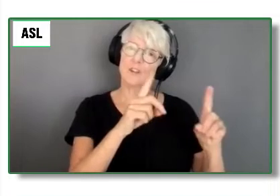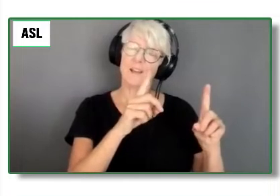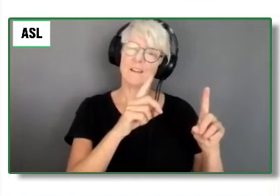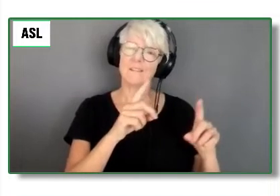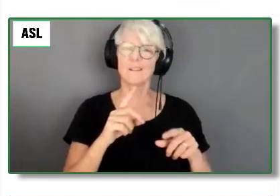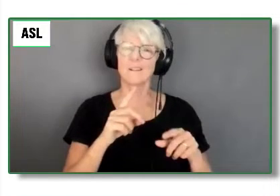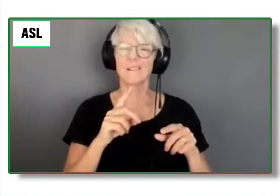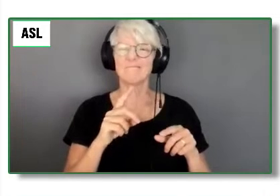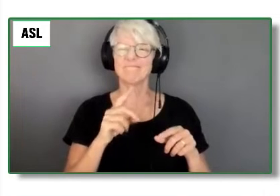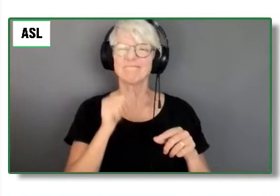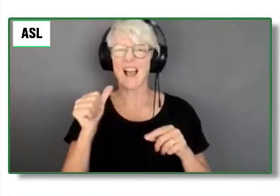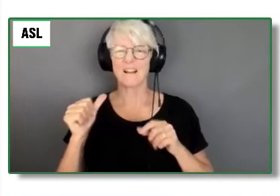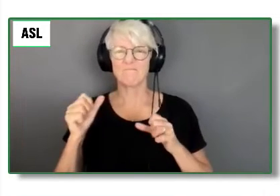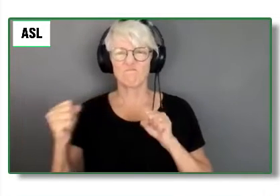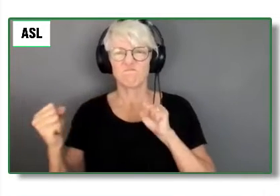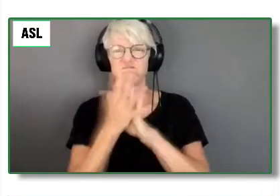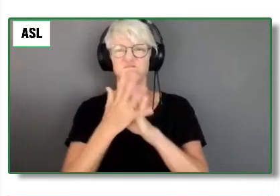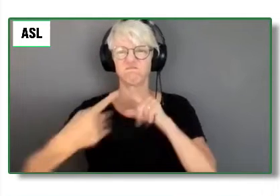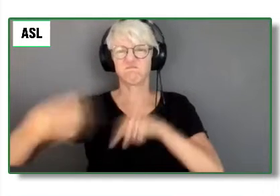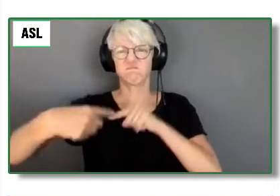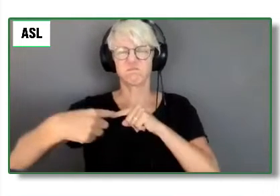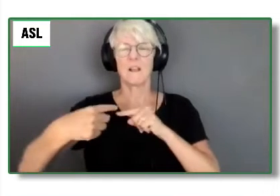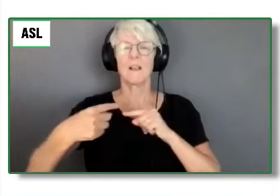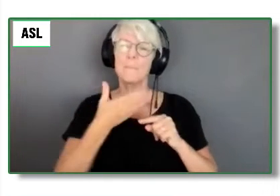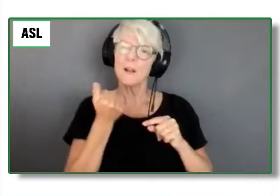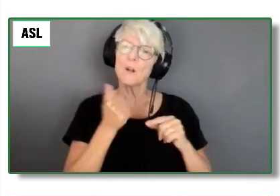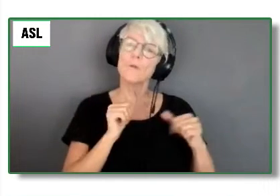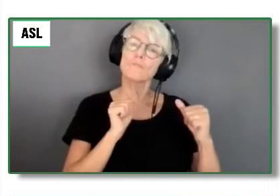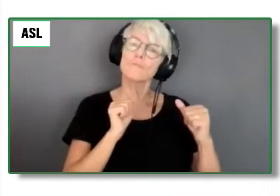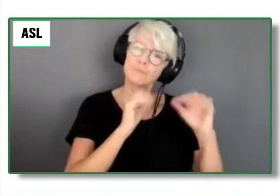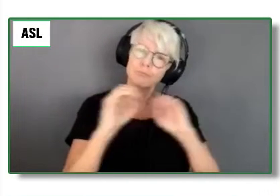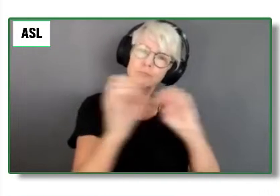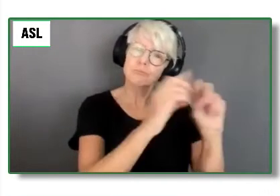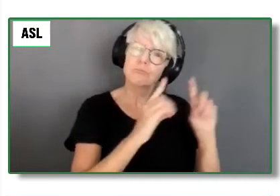and it can lead to rewarding relationships. Most recently I have taken